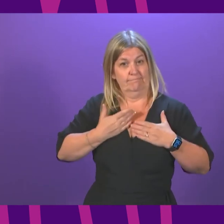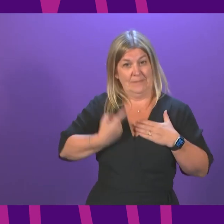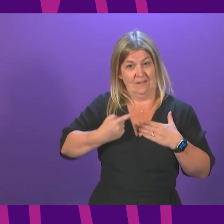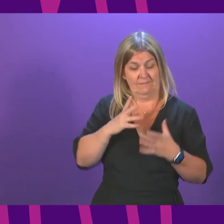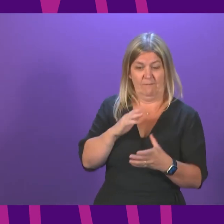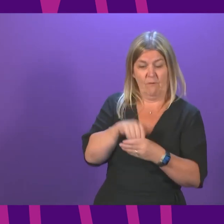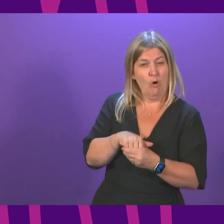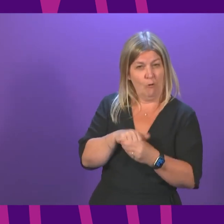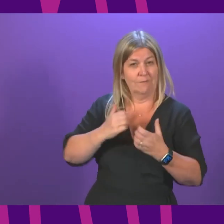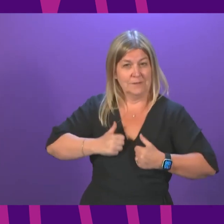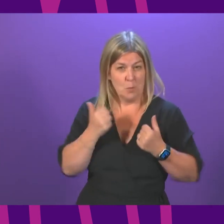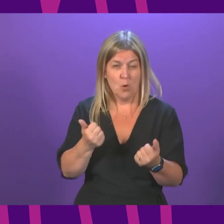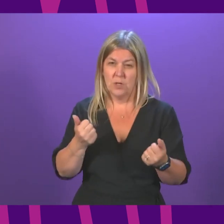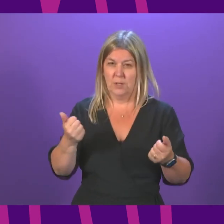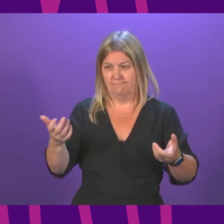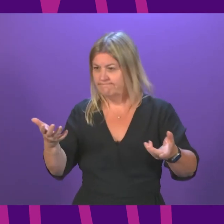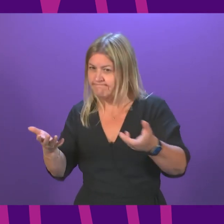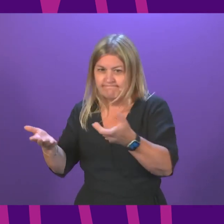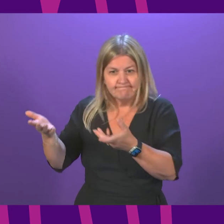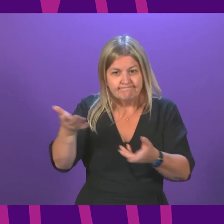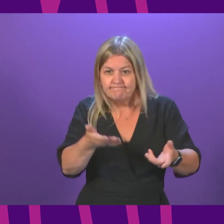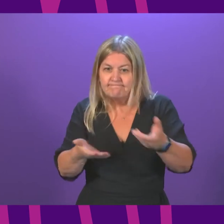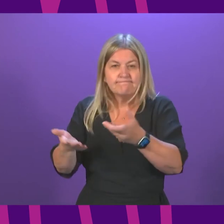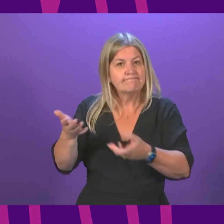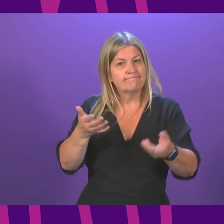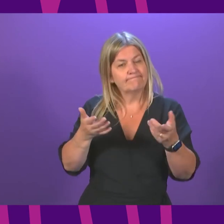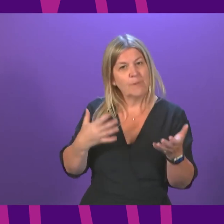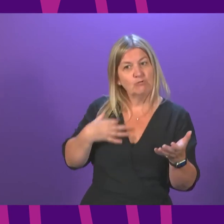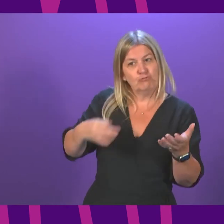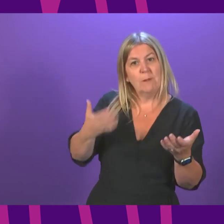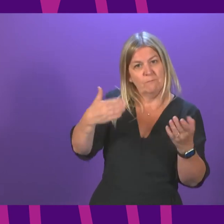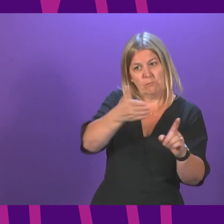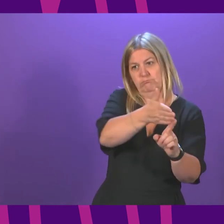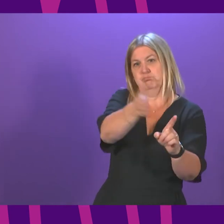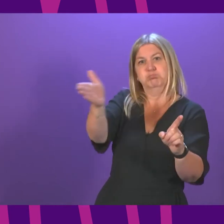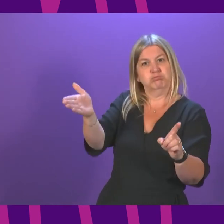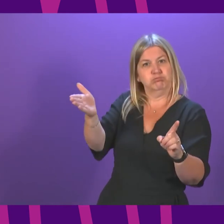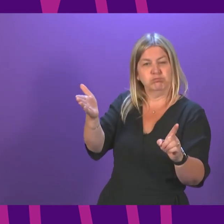discussion this morning with representatives of a broad cross-section of opinion in Scottish